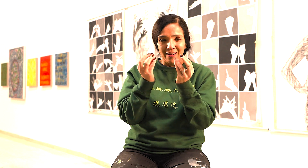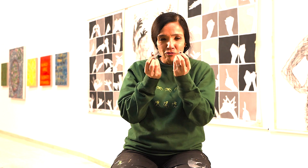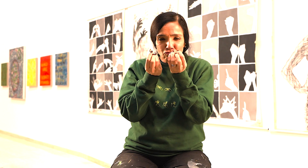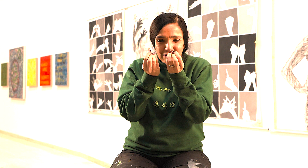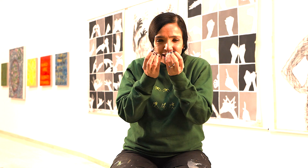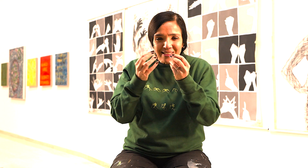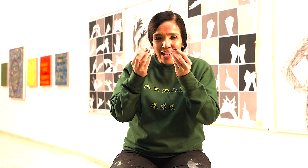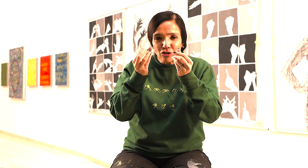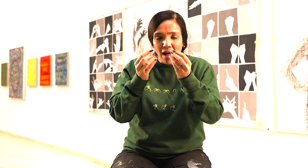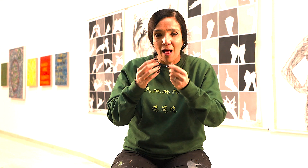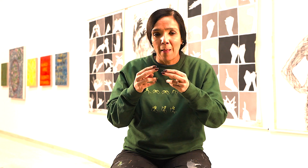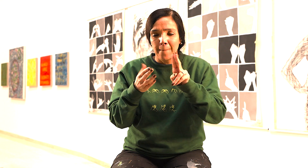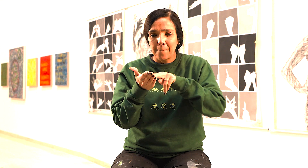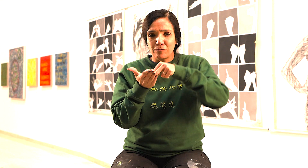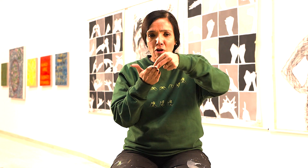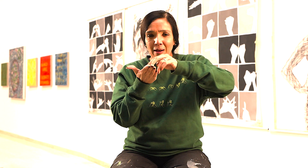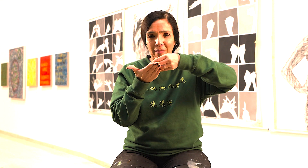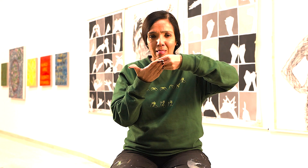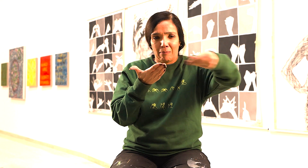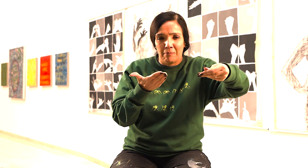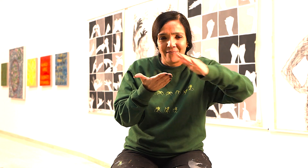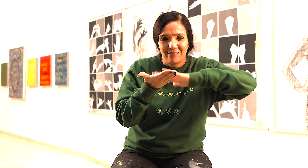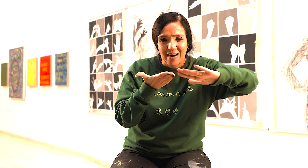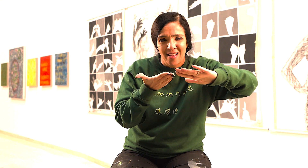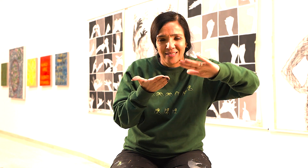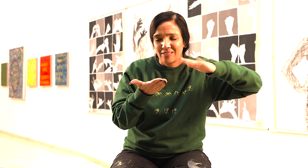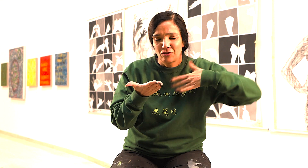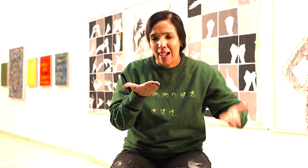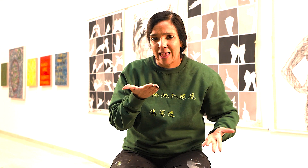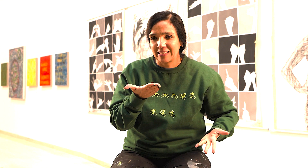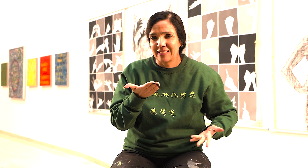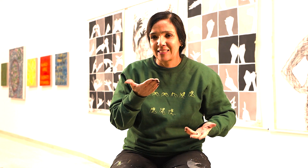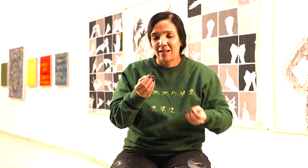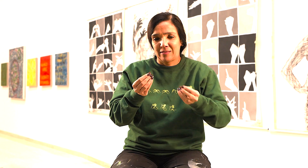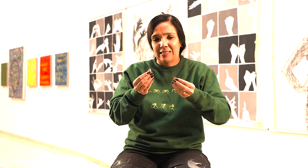and the texture that I can create. With a brush, it tends to be flat, which I don't like.